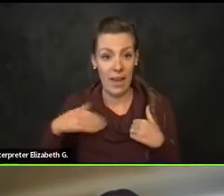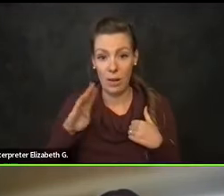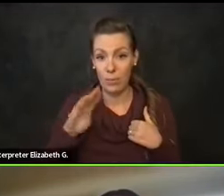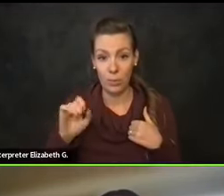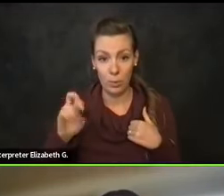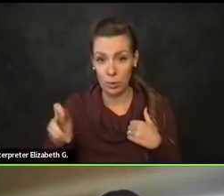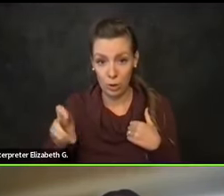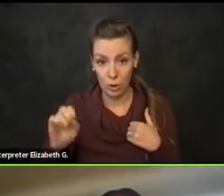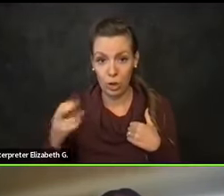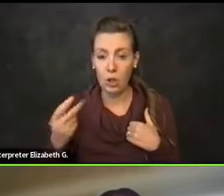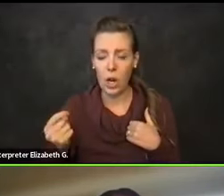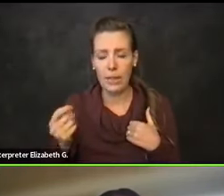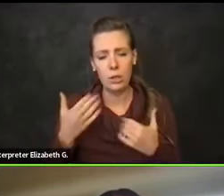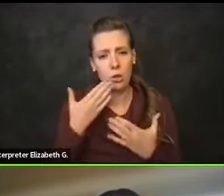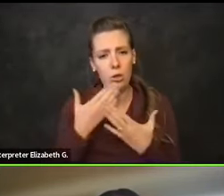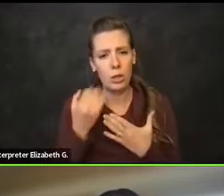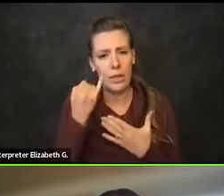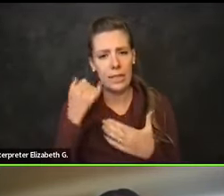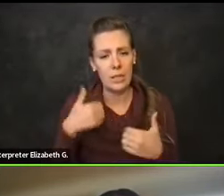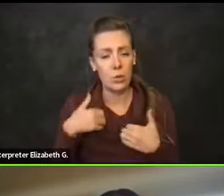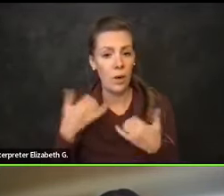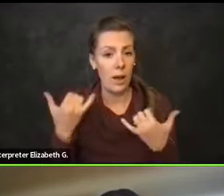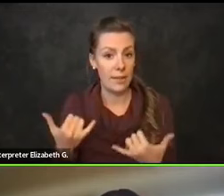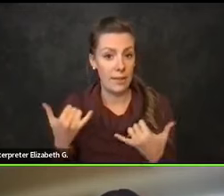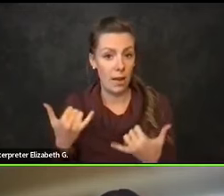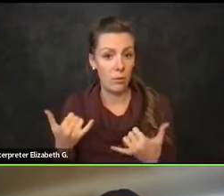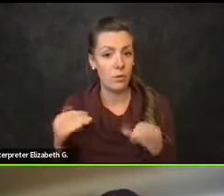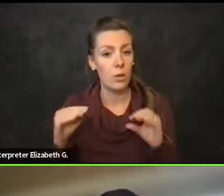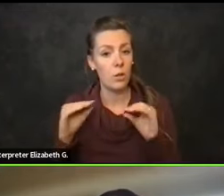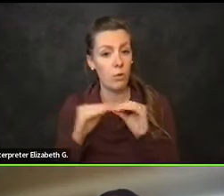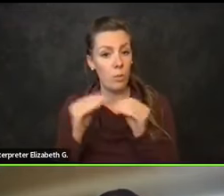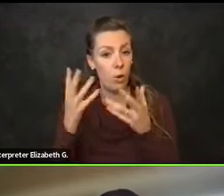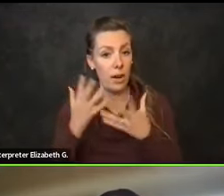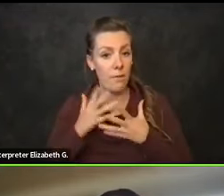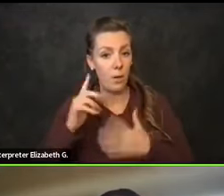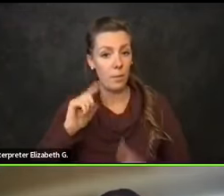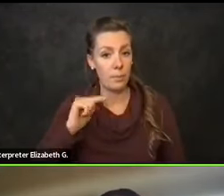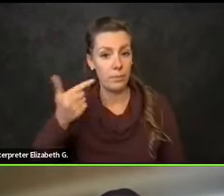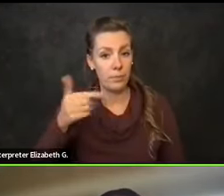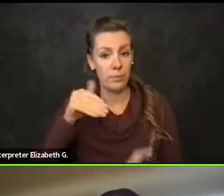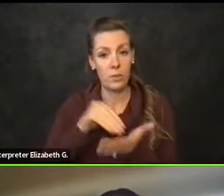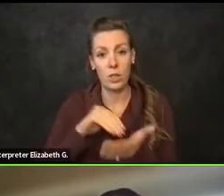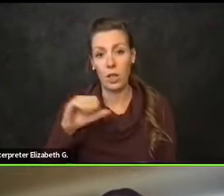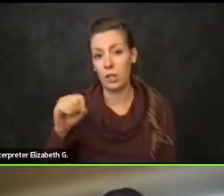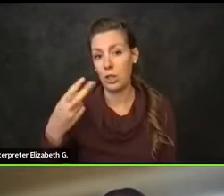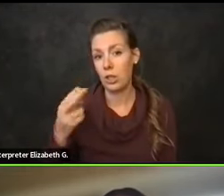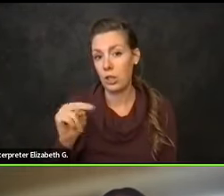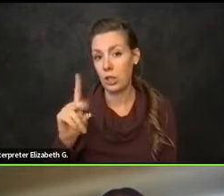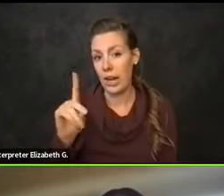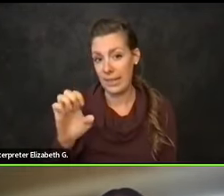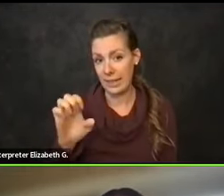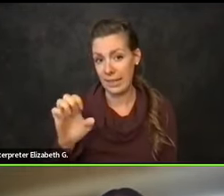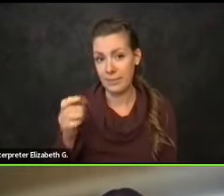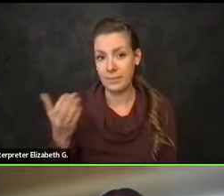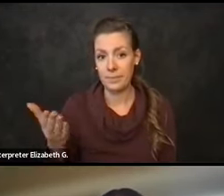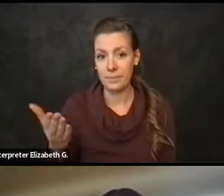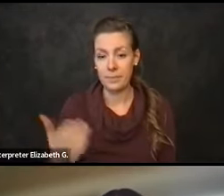Now for more on the vaccination campaign. I'm going to turn this over to Dr. Urmila Shinde, our vaccine chief. Thank you, DRA.